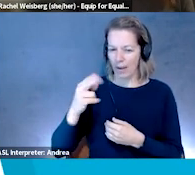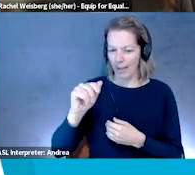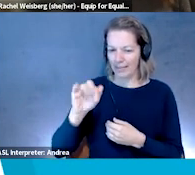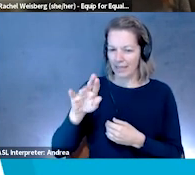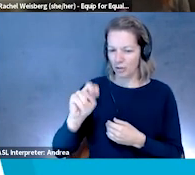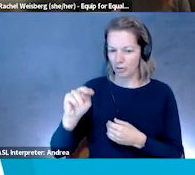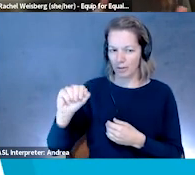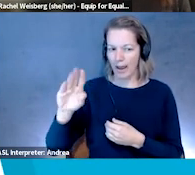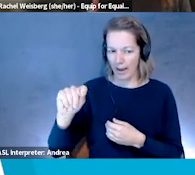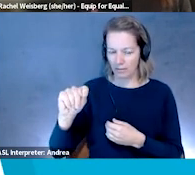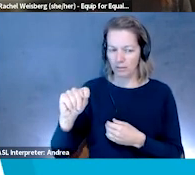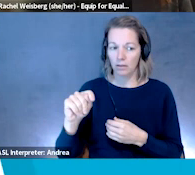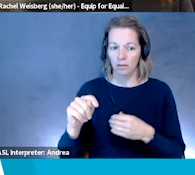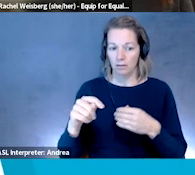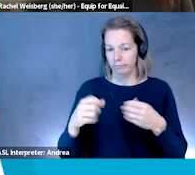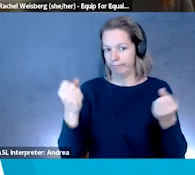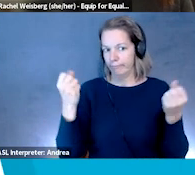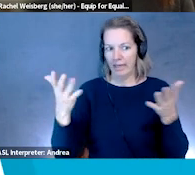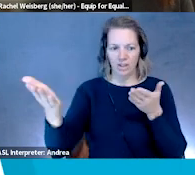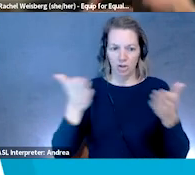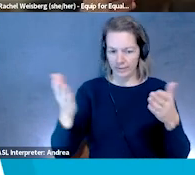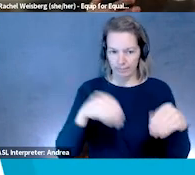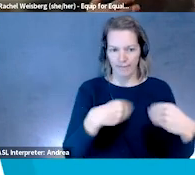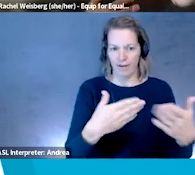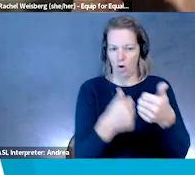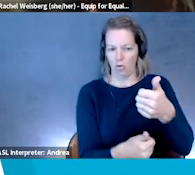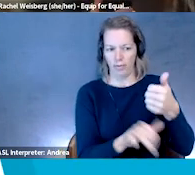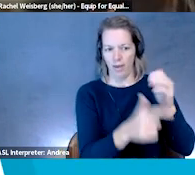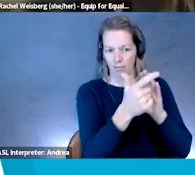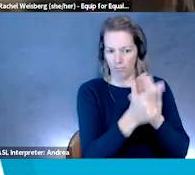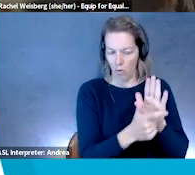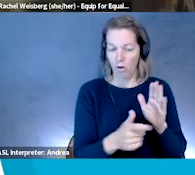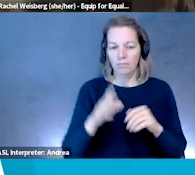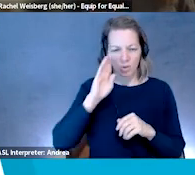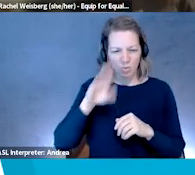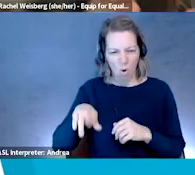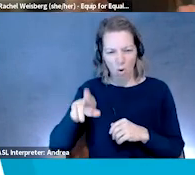A LOT OUT THERE THAT FOLKS ARE FAMILIAR WITH CALLED THE REHABILITATION ACT. IT